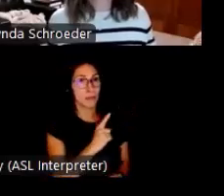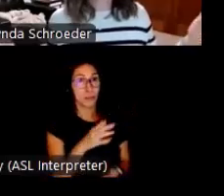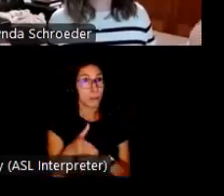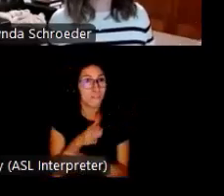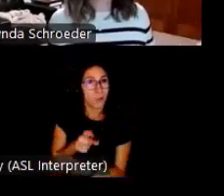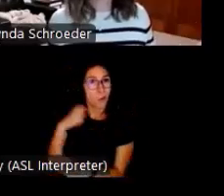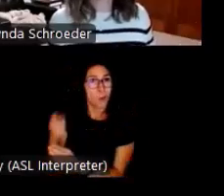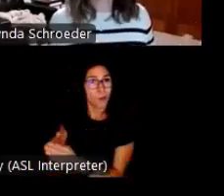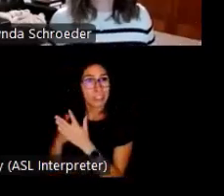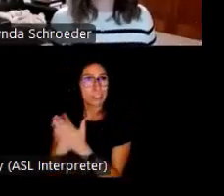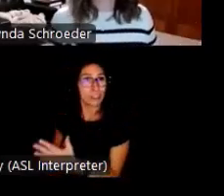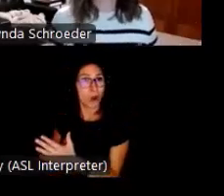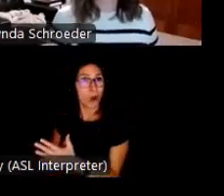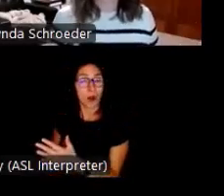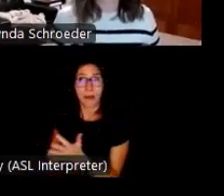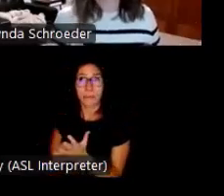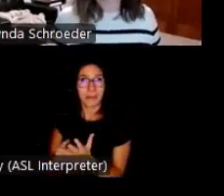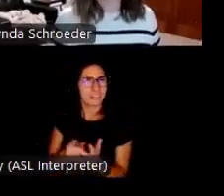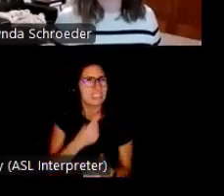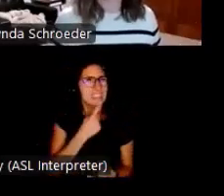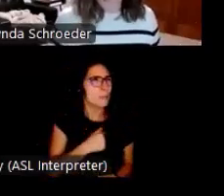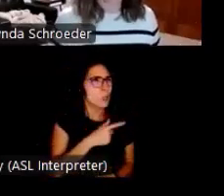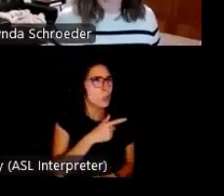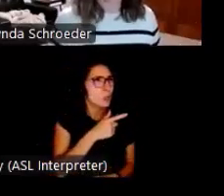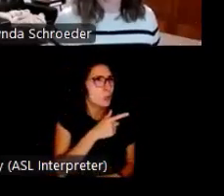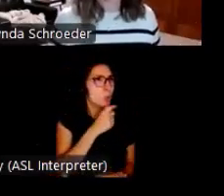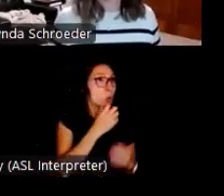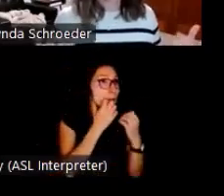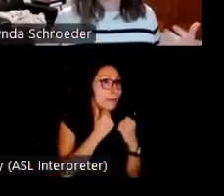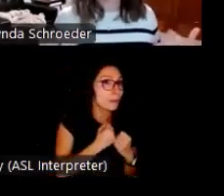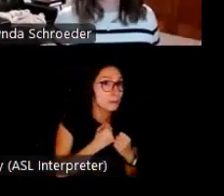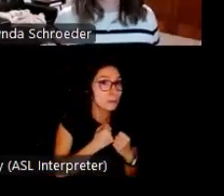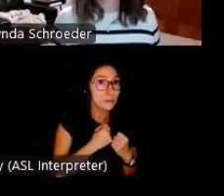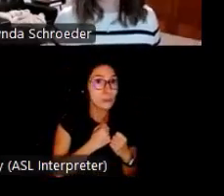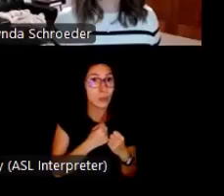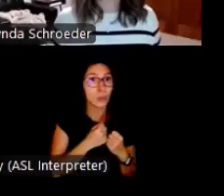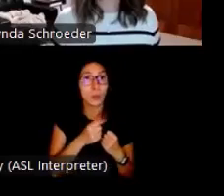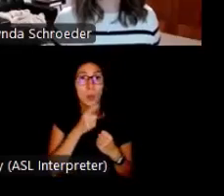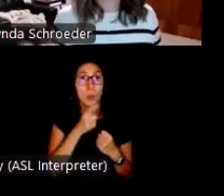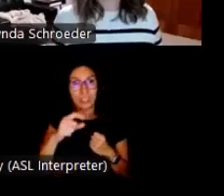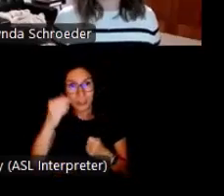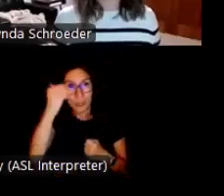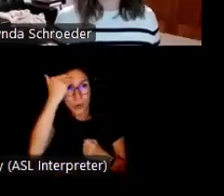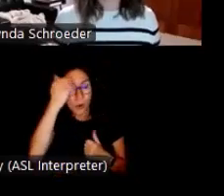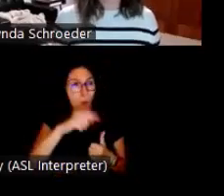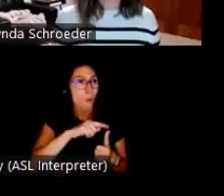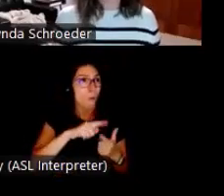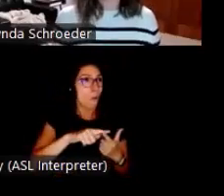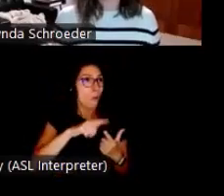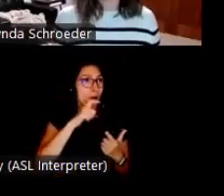Who will need to know about this work at the end of the day? And what will they need to know in order to make change?